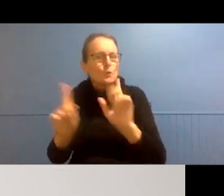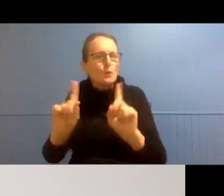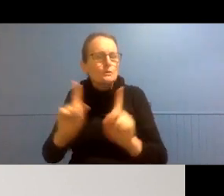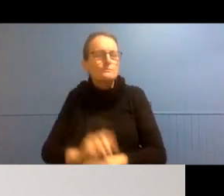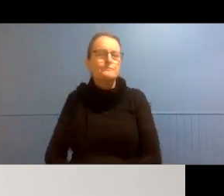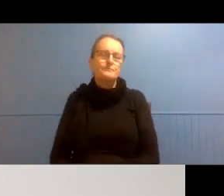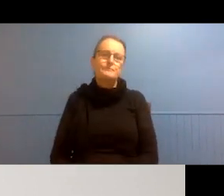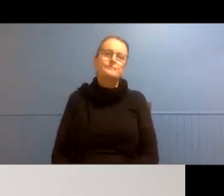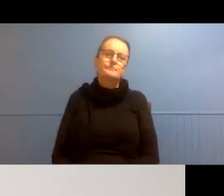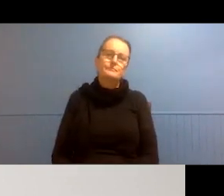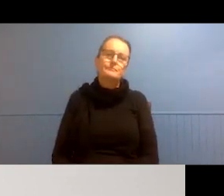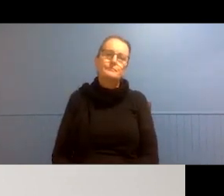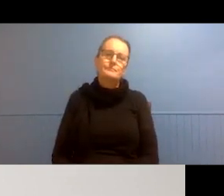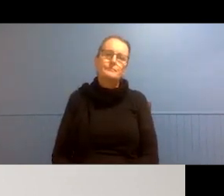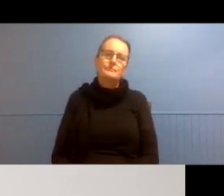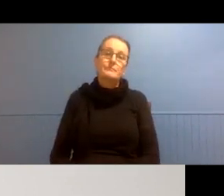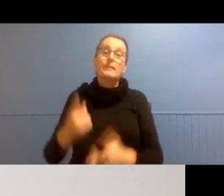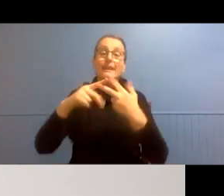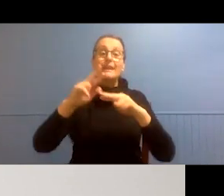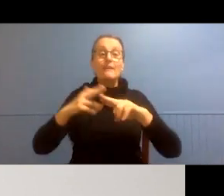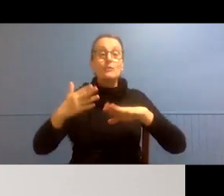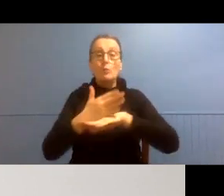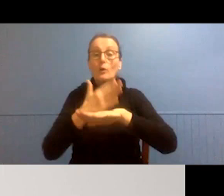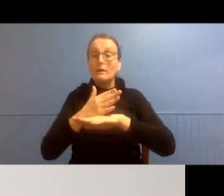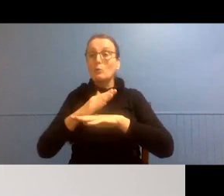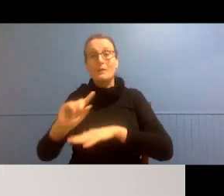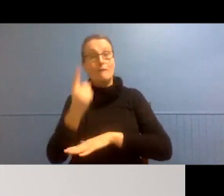working Interculturally with First Nations and other Australians, it is